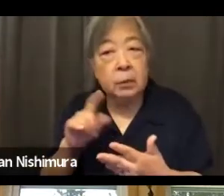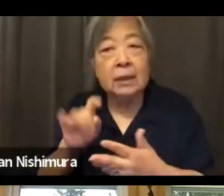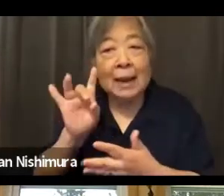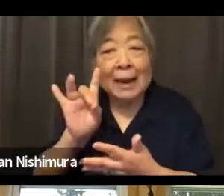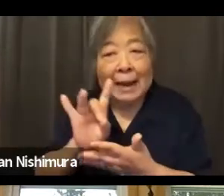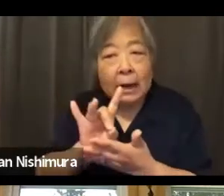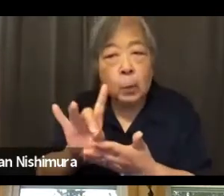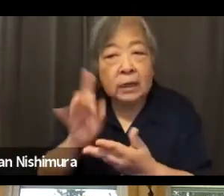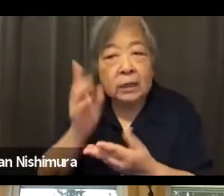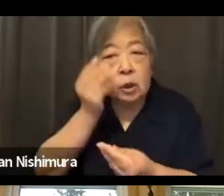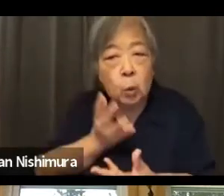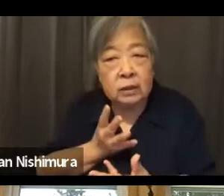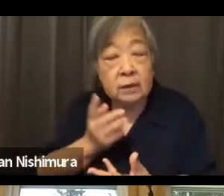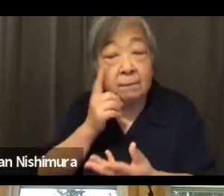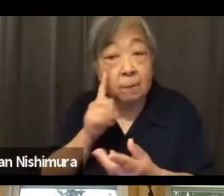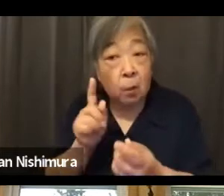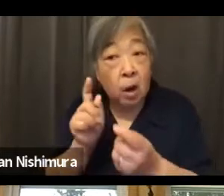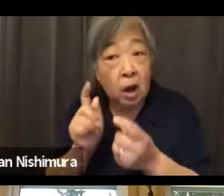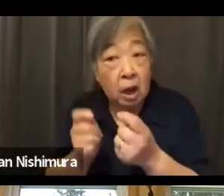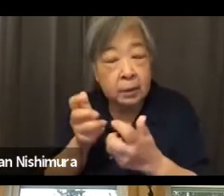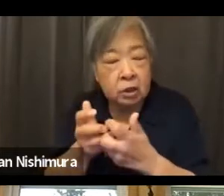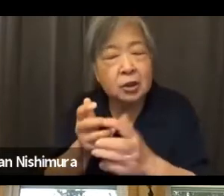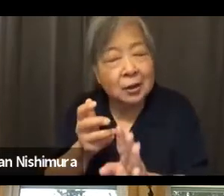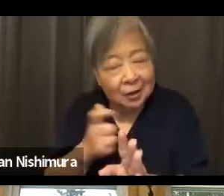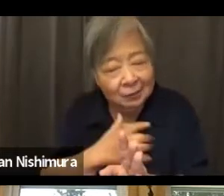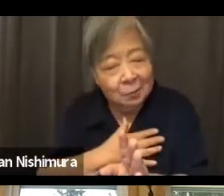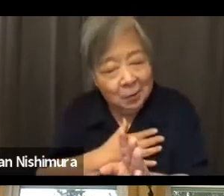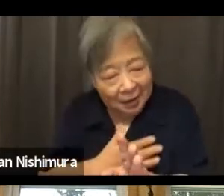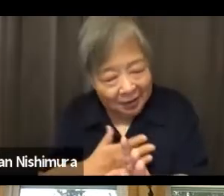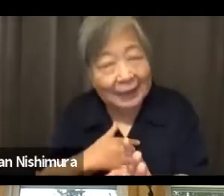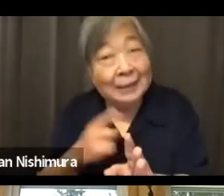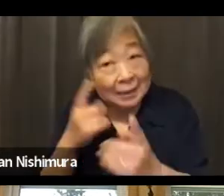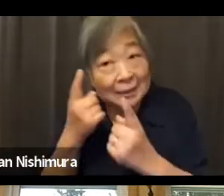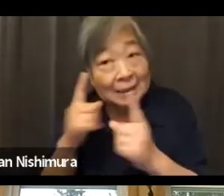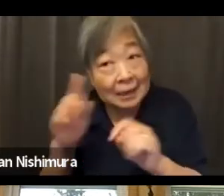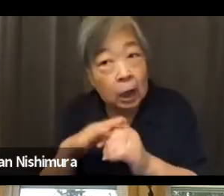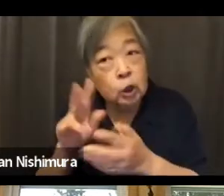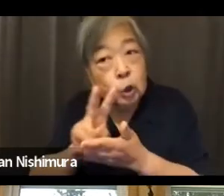Now, I have to admit I have done it on two weeks notice thinking nothing is possible, and it